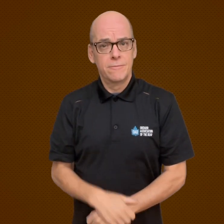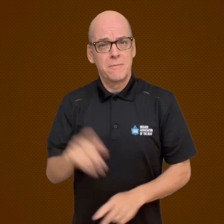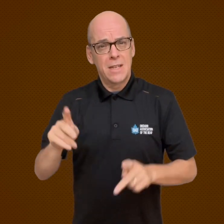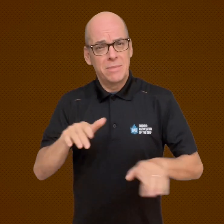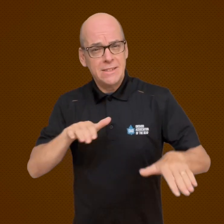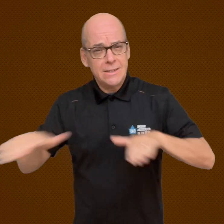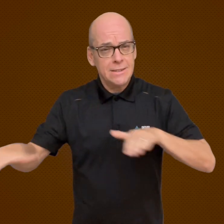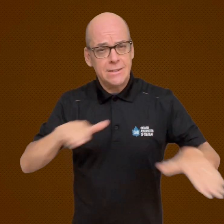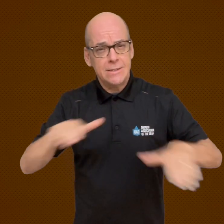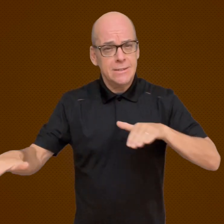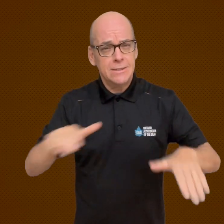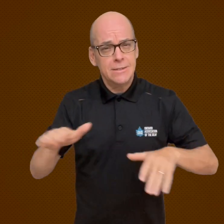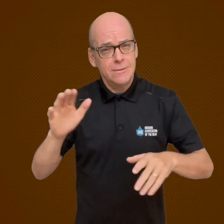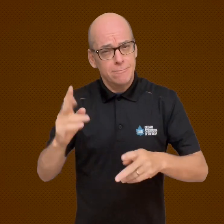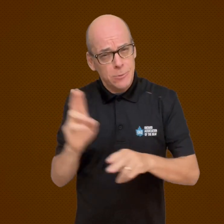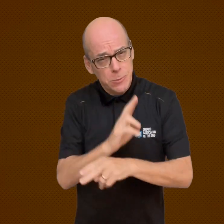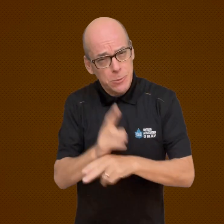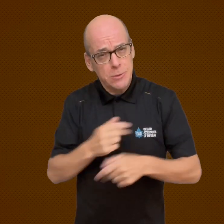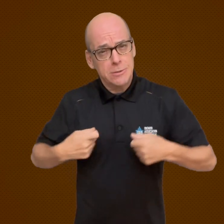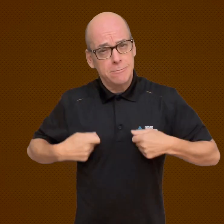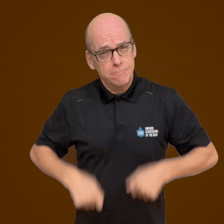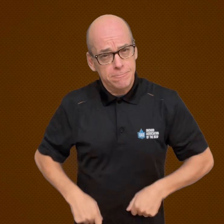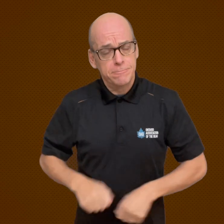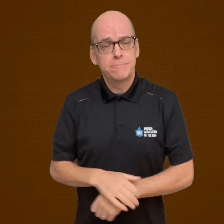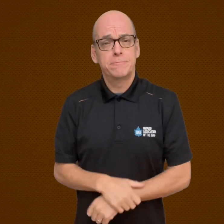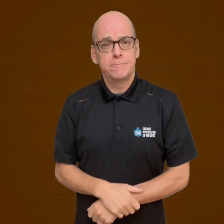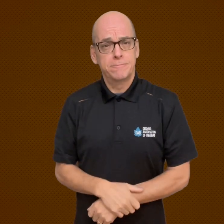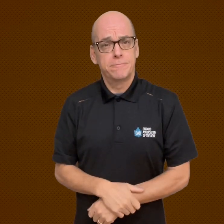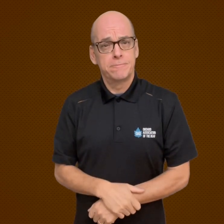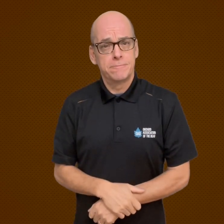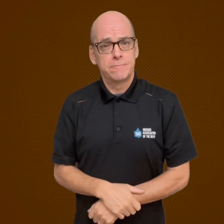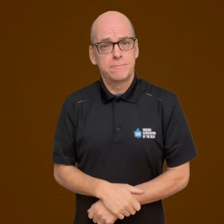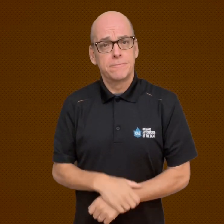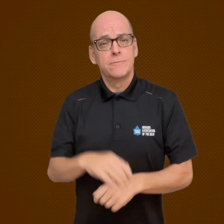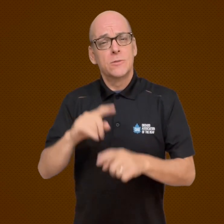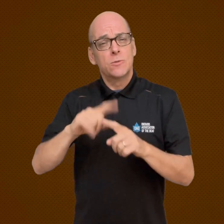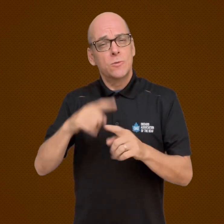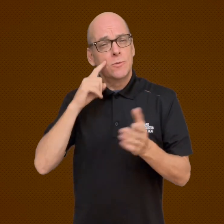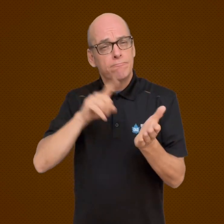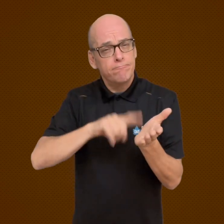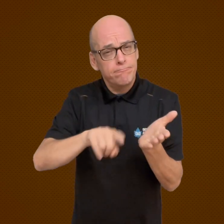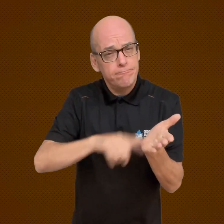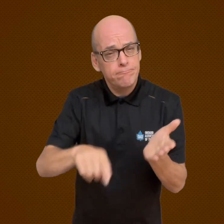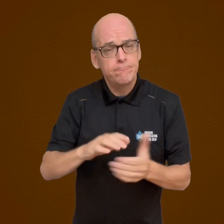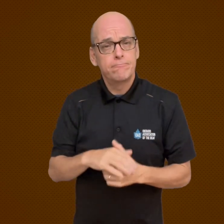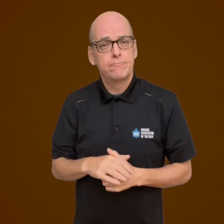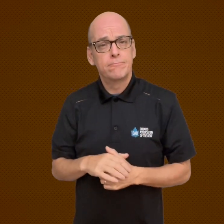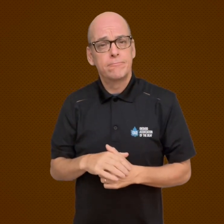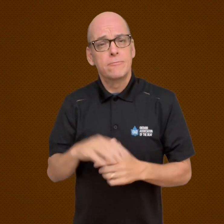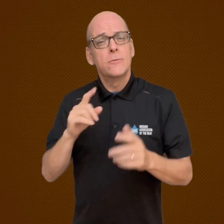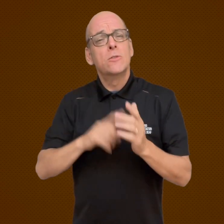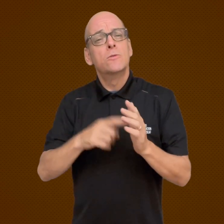We were encouraged to use an orange shirt to acknowledge that we need to research